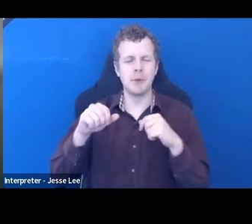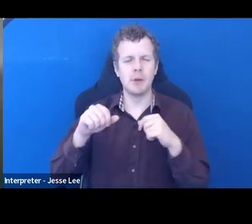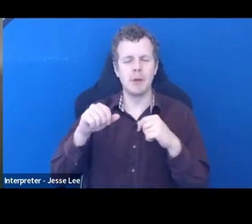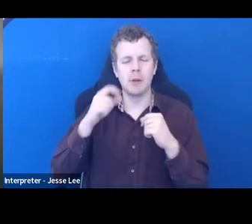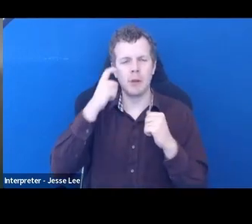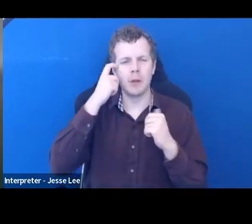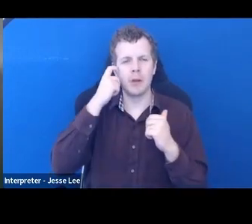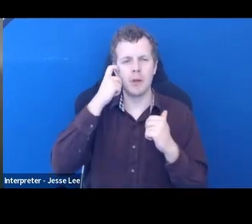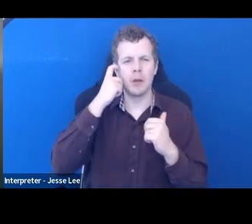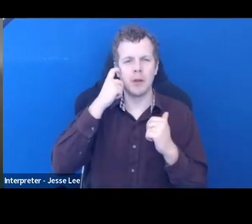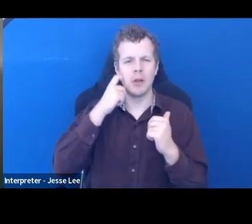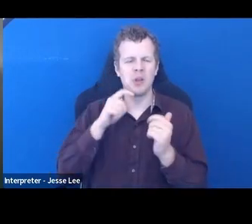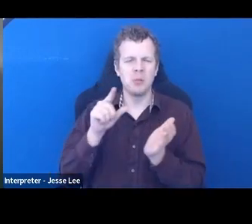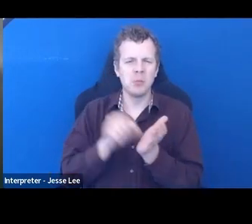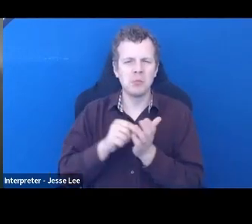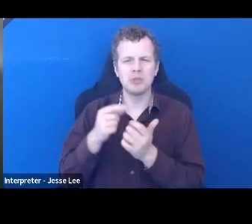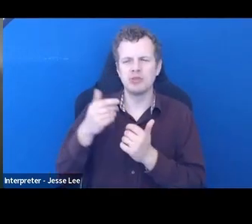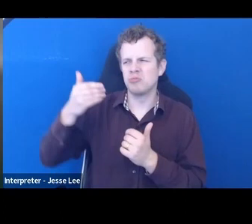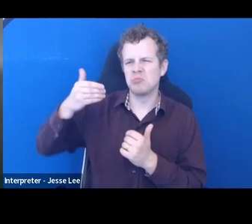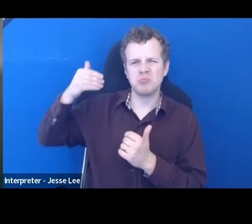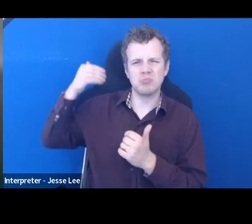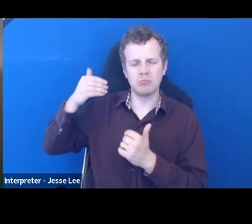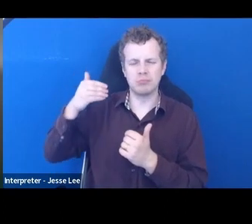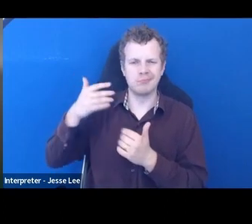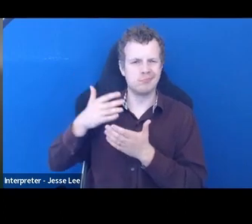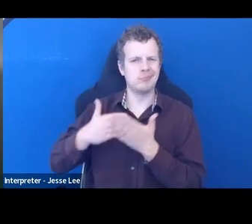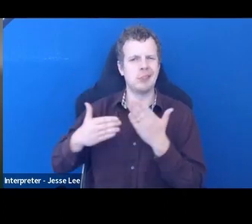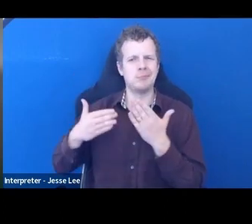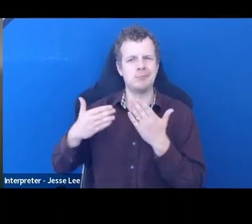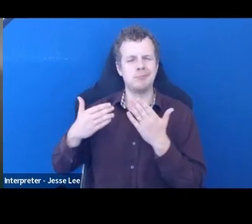in the past few years by some repeatable colleagues.